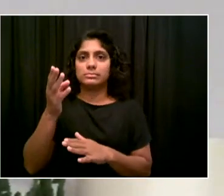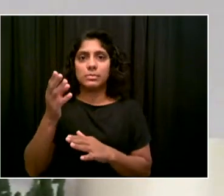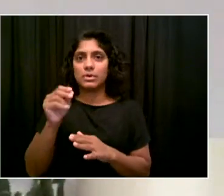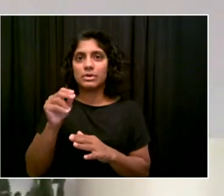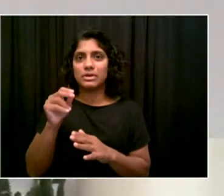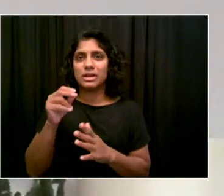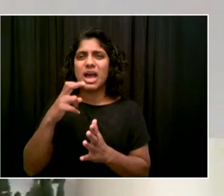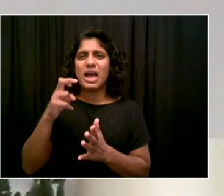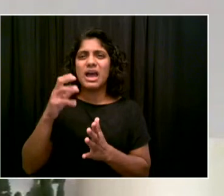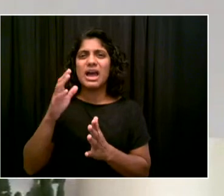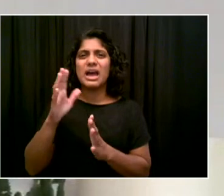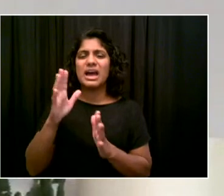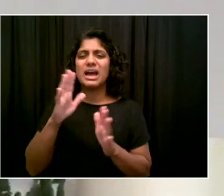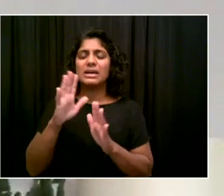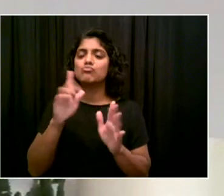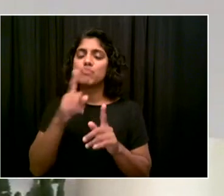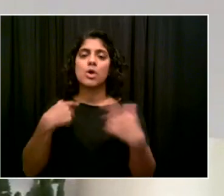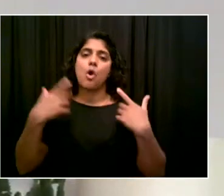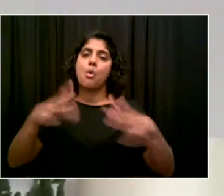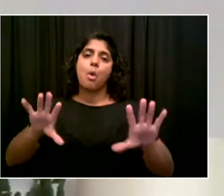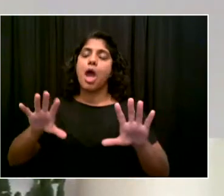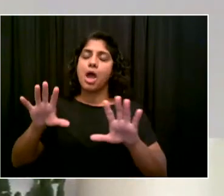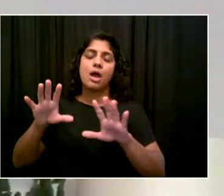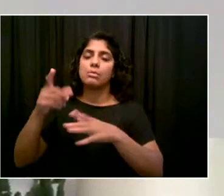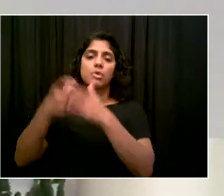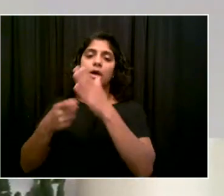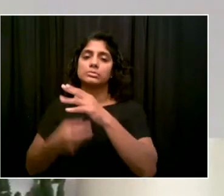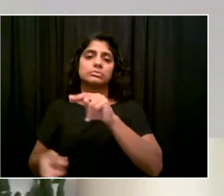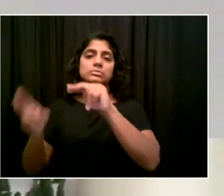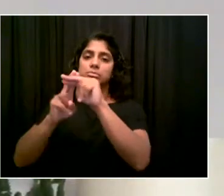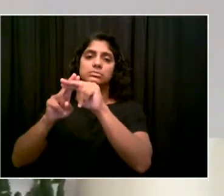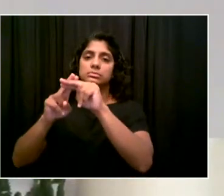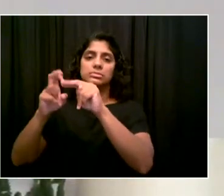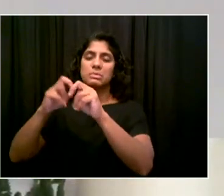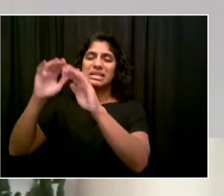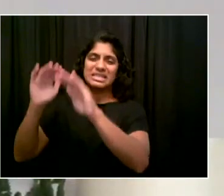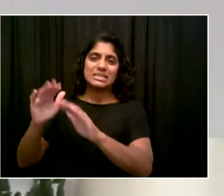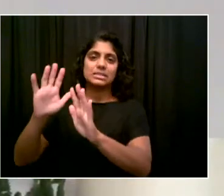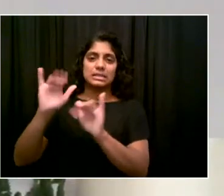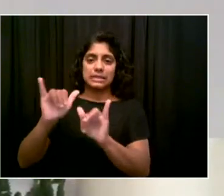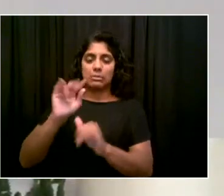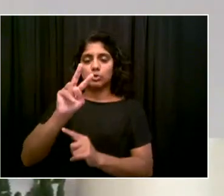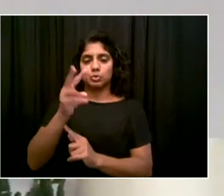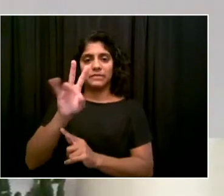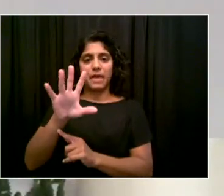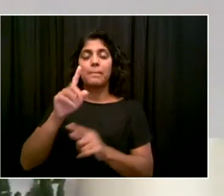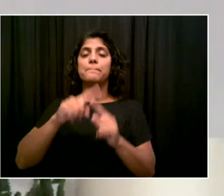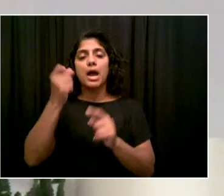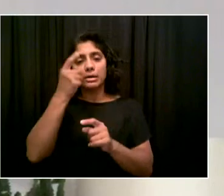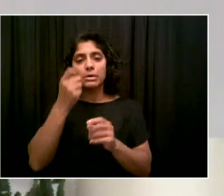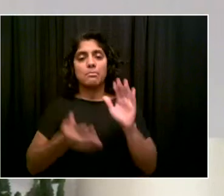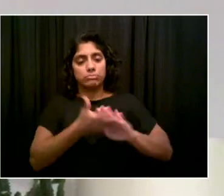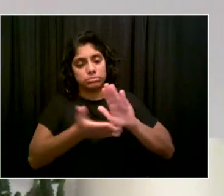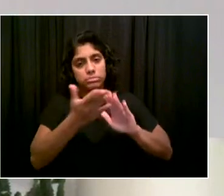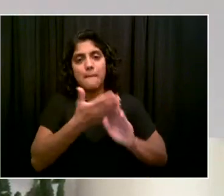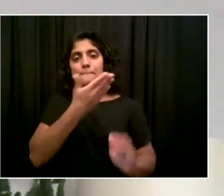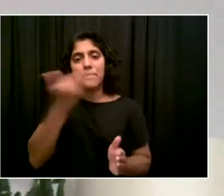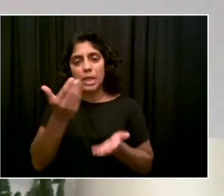APPOINTMENT TO THE BAROD. HAVING WORKED WITH HIM I SAW HIS DEDICATION TOWARD THE CITY AND OUR PEOPLE FIRSTHAND.